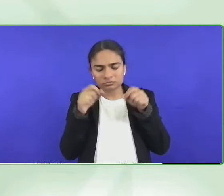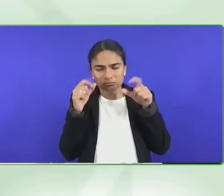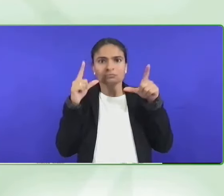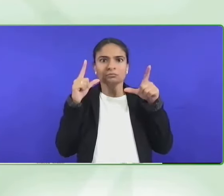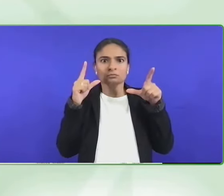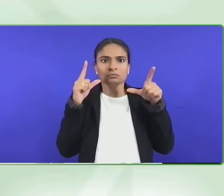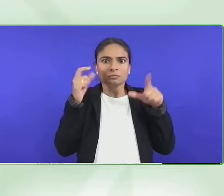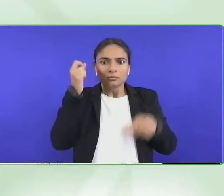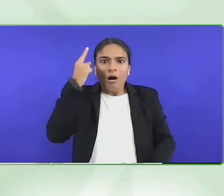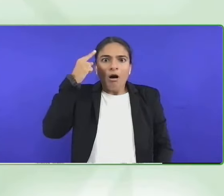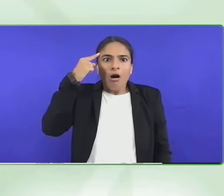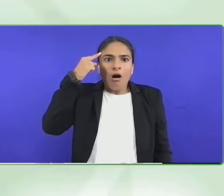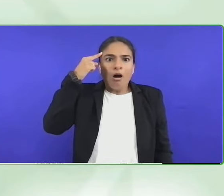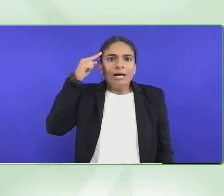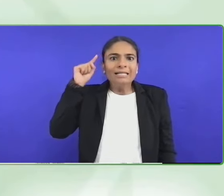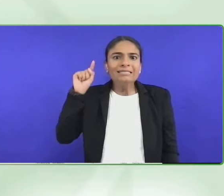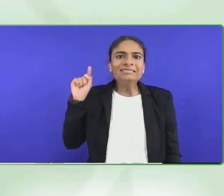uncomfortable, you are not growing.